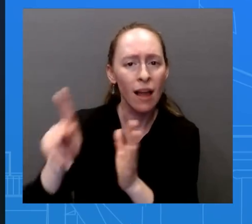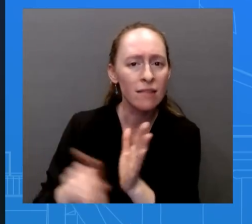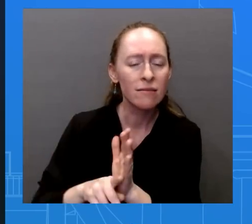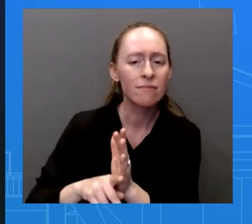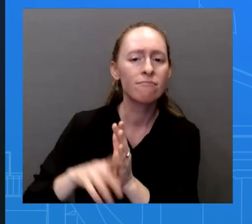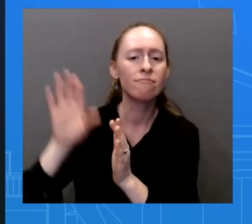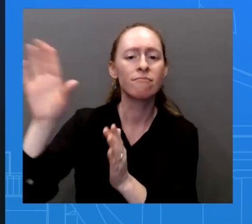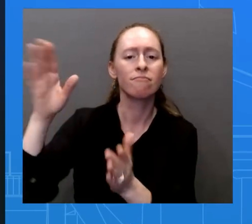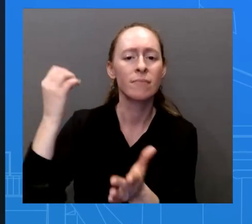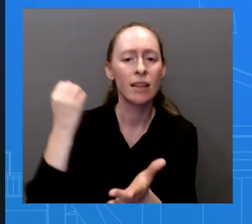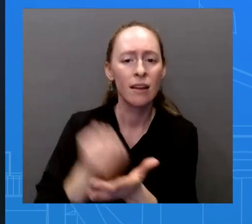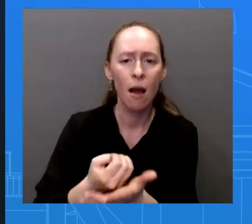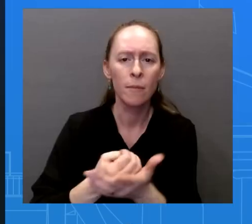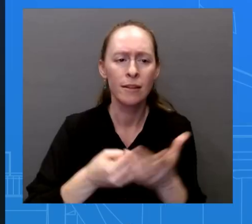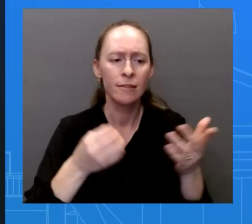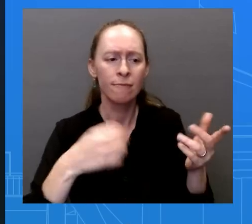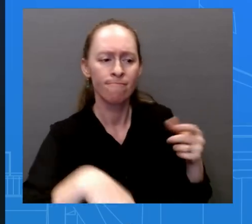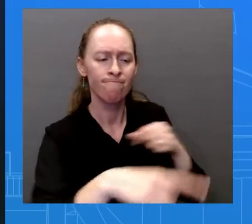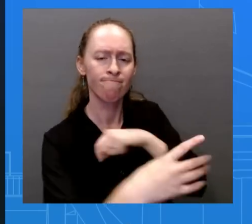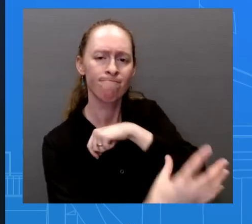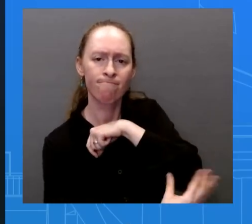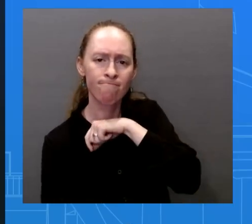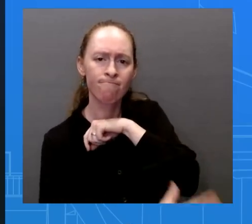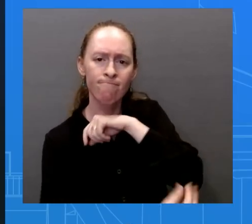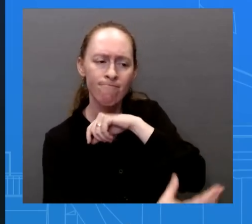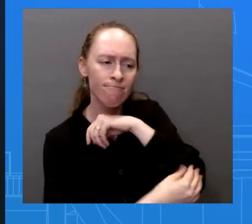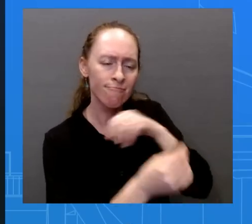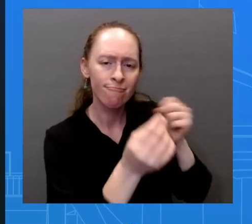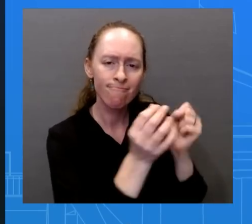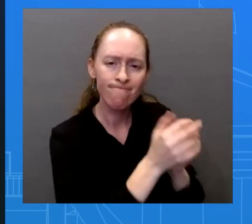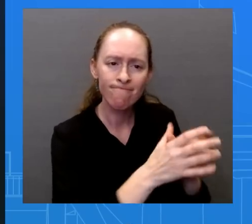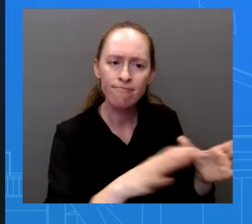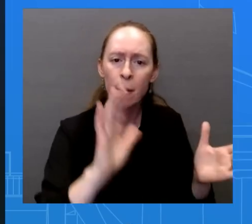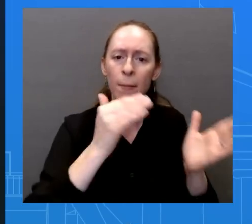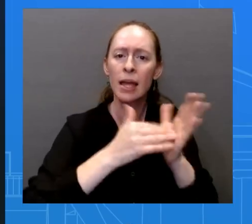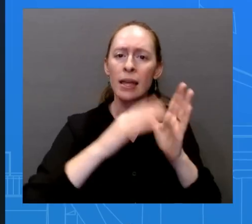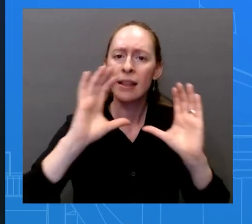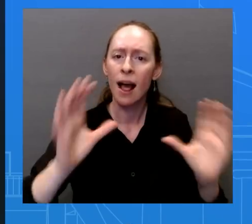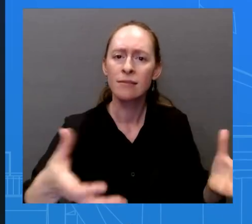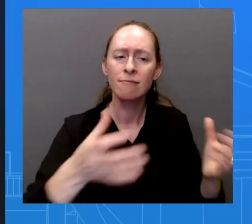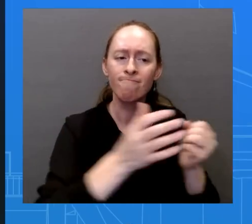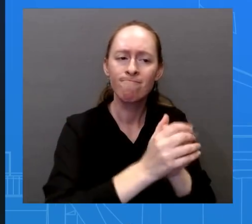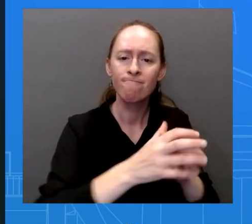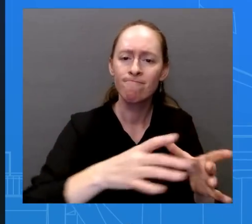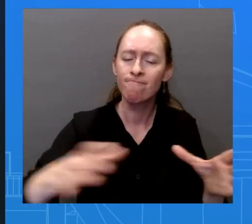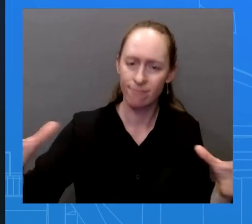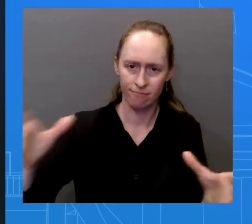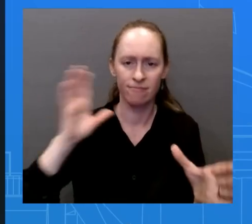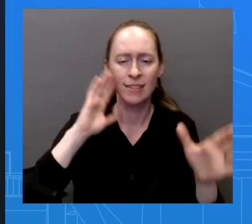And so that's what you're going to continue to hear from us. I don't have any specific locations to share in the next four weeks.